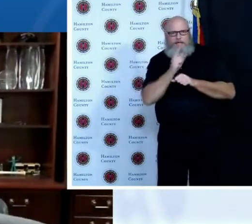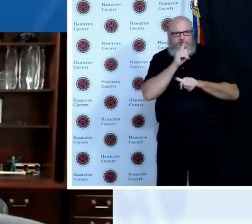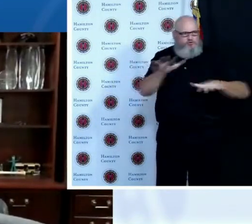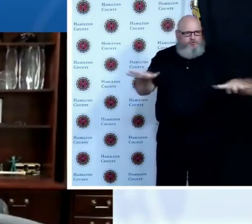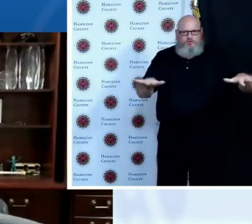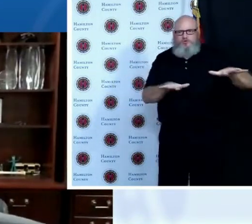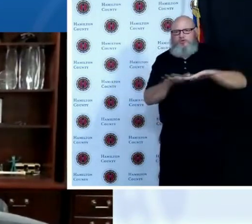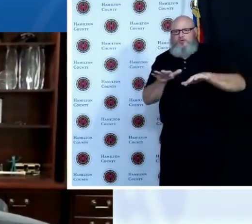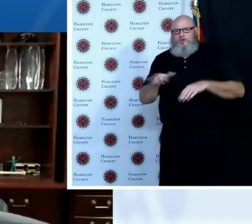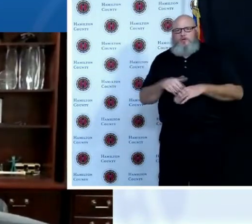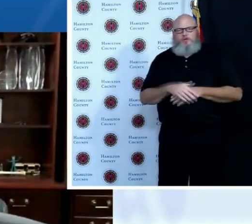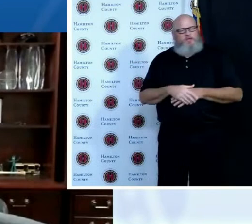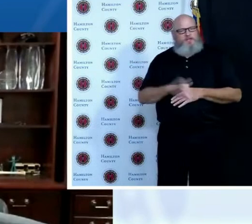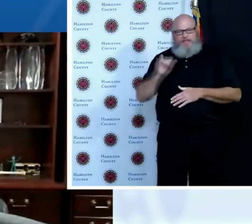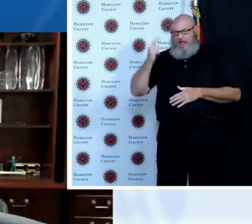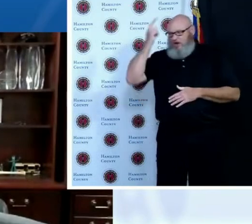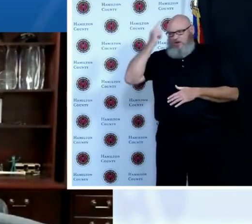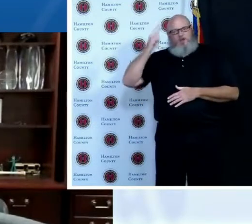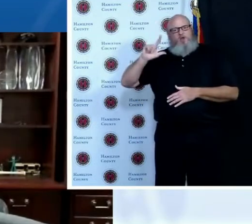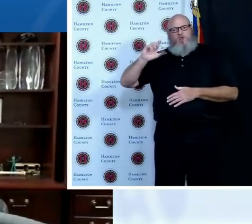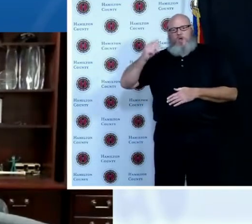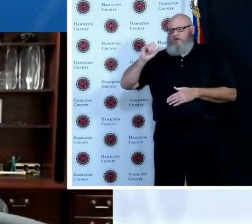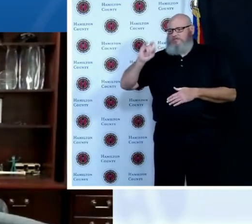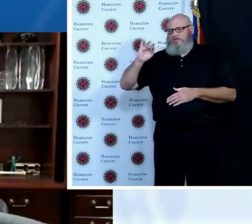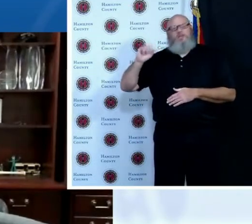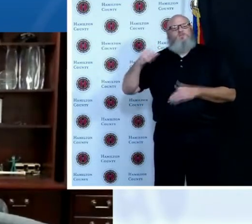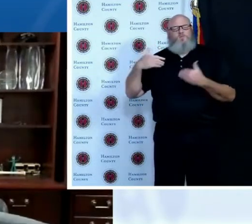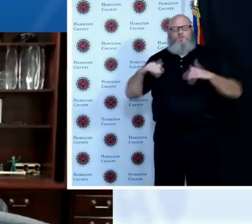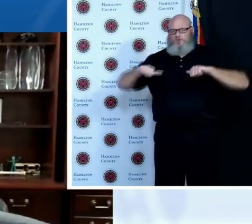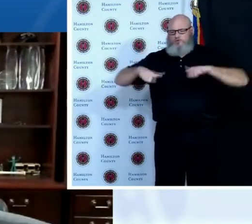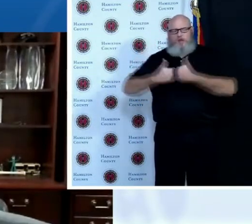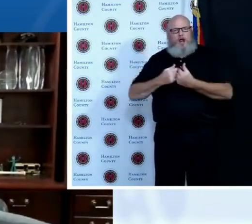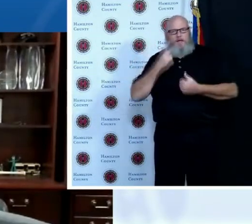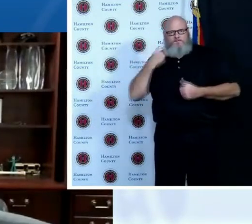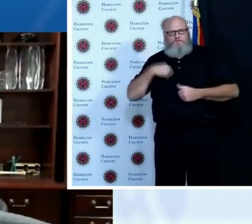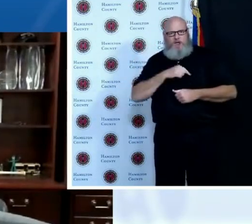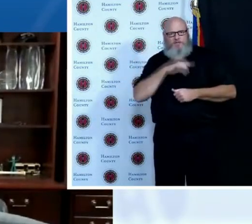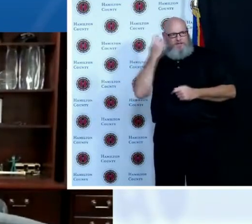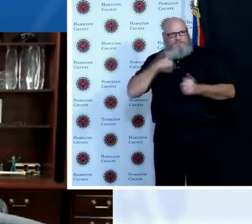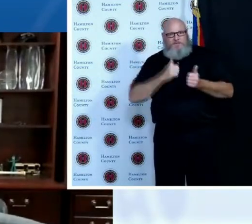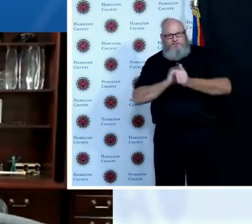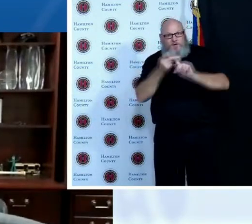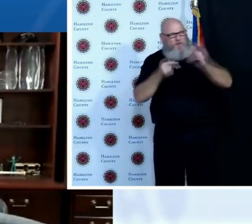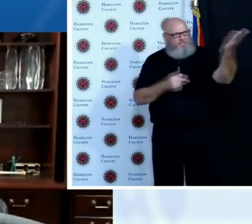I am been very impressed about the level of collaboration between the various individuals